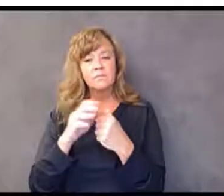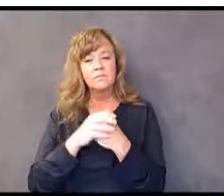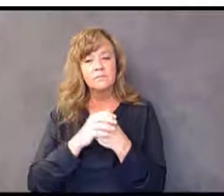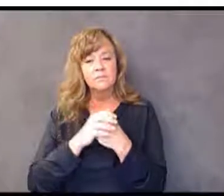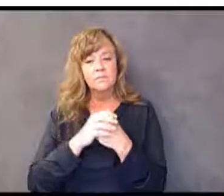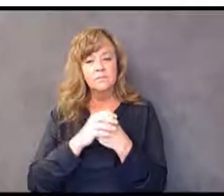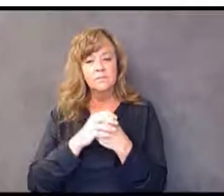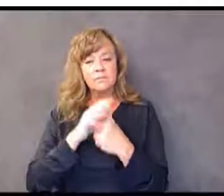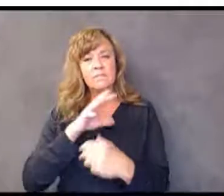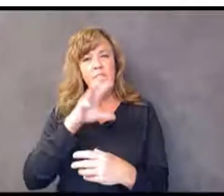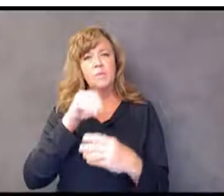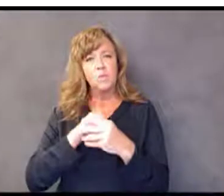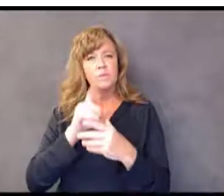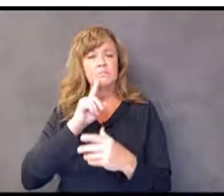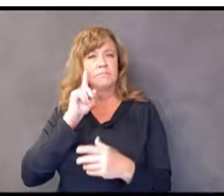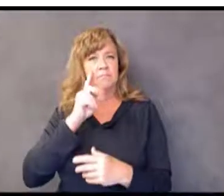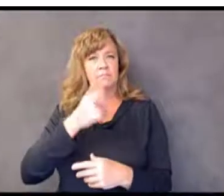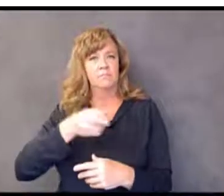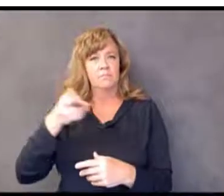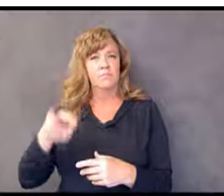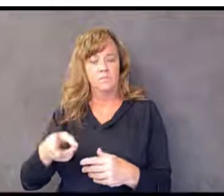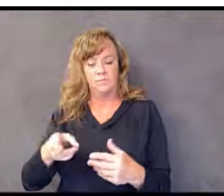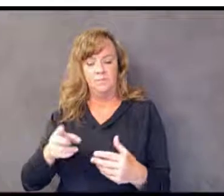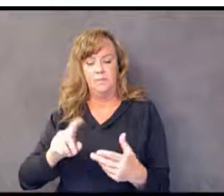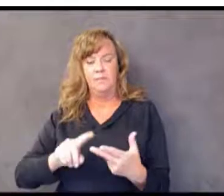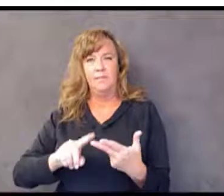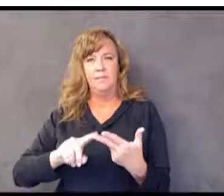are deaf or hard of hearing, is amplification.